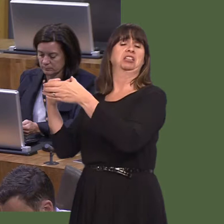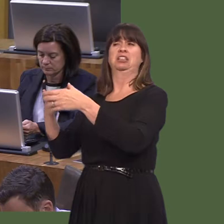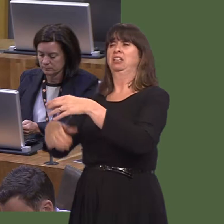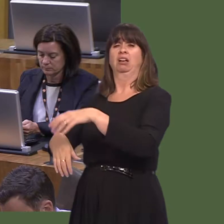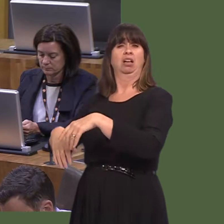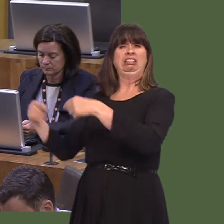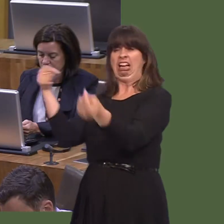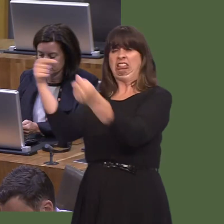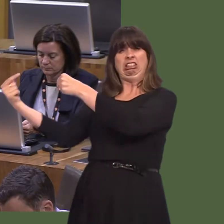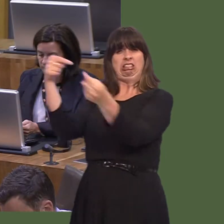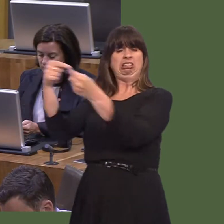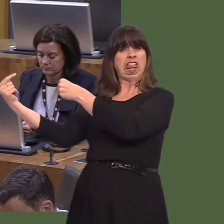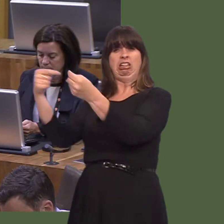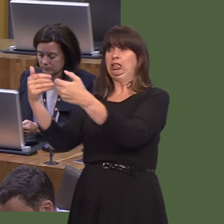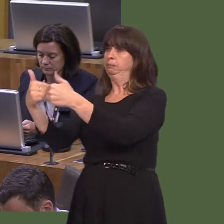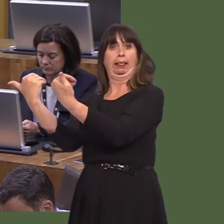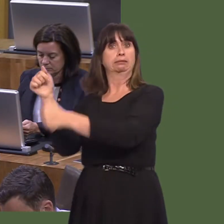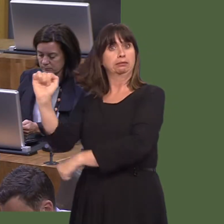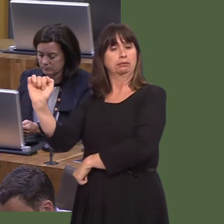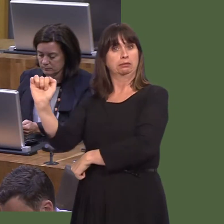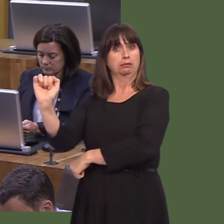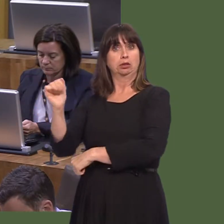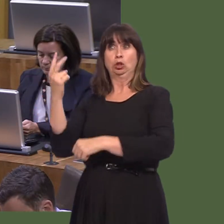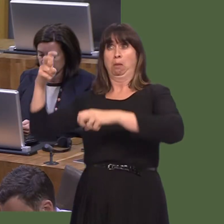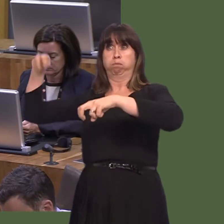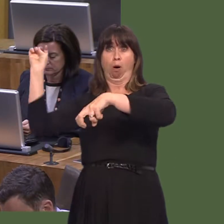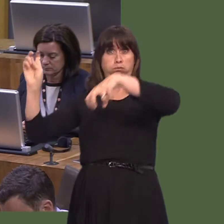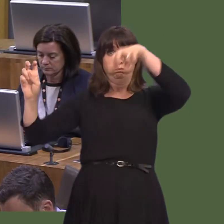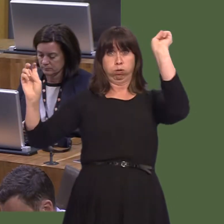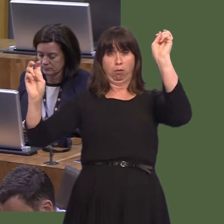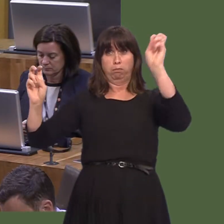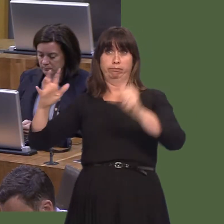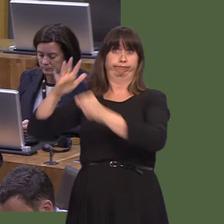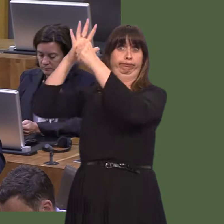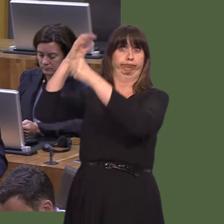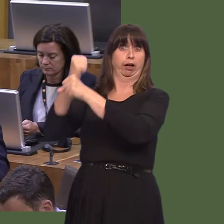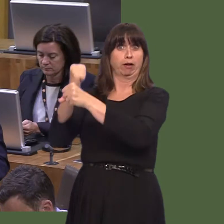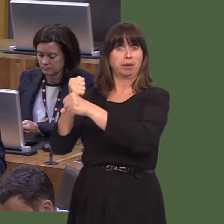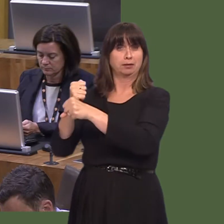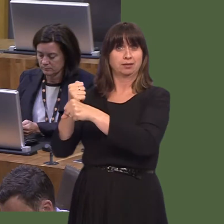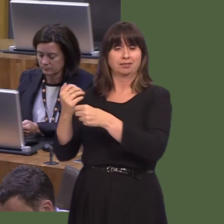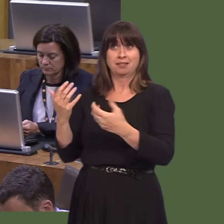The resignation of two senior Cabinet Secretaries in the space of one day hasn't happened since